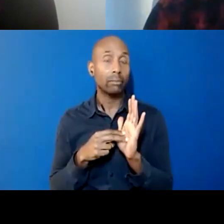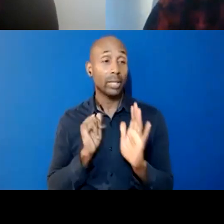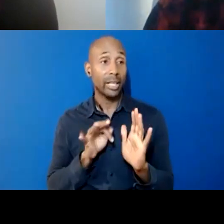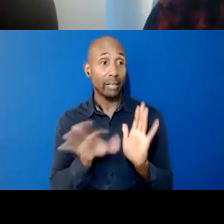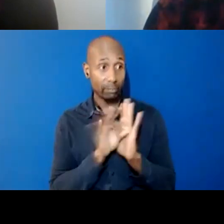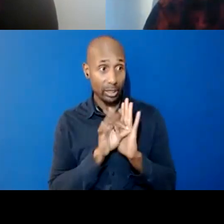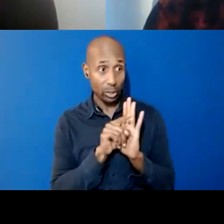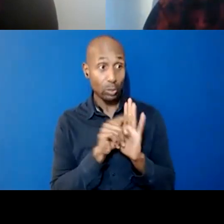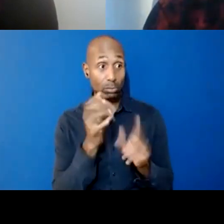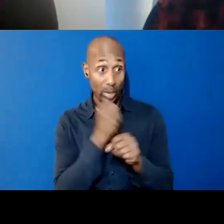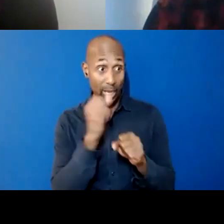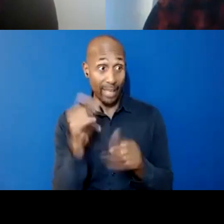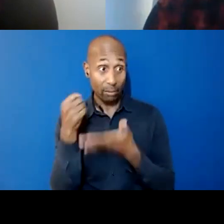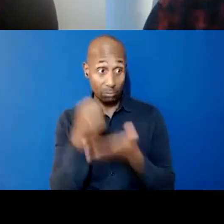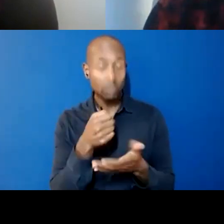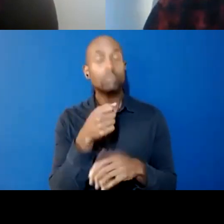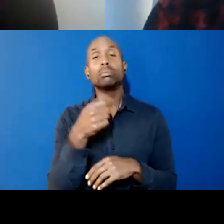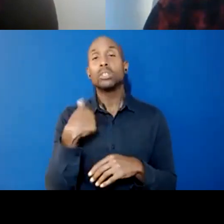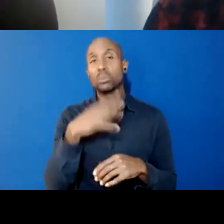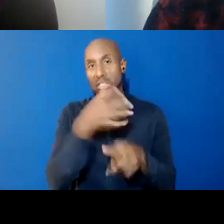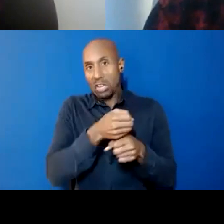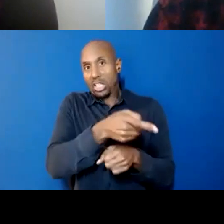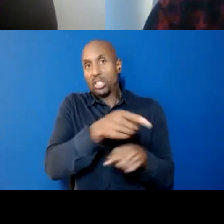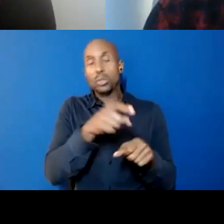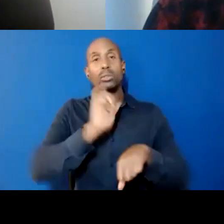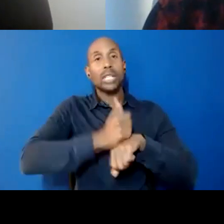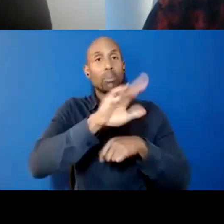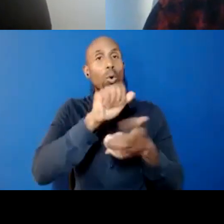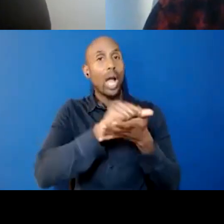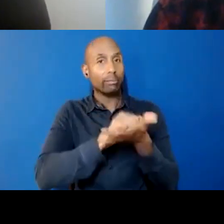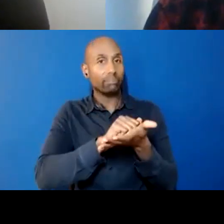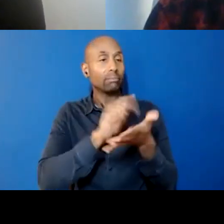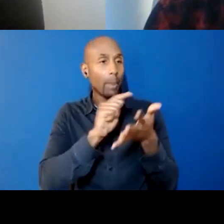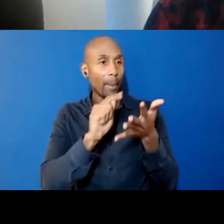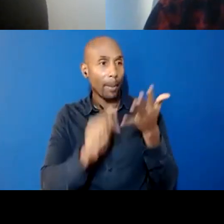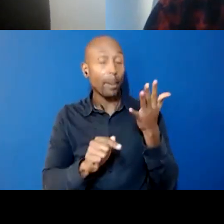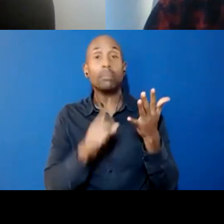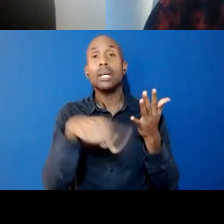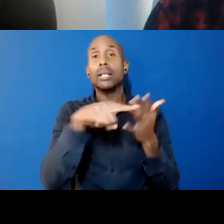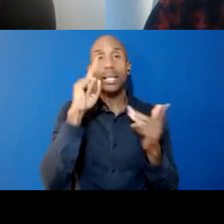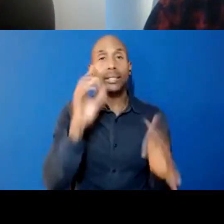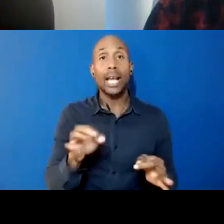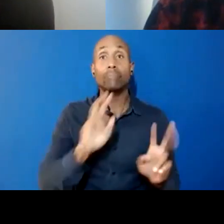them. They choose all of the places they will go to and choose all of the contacts that they